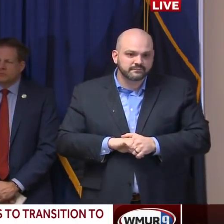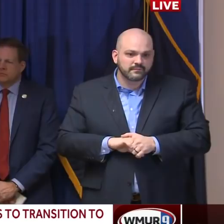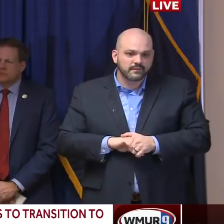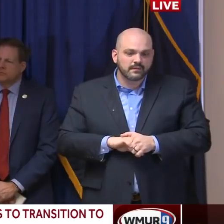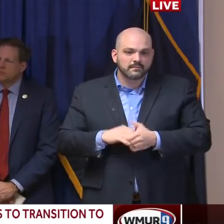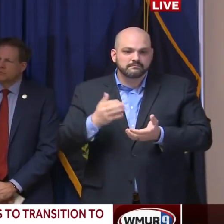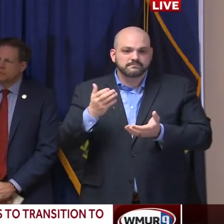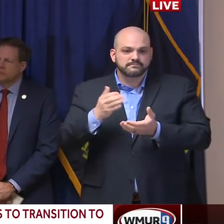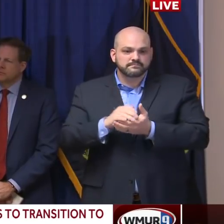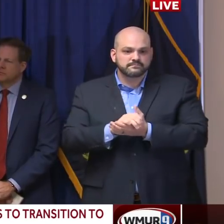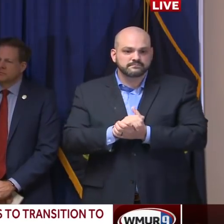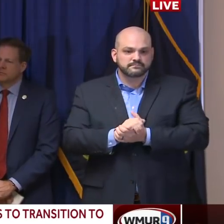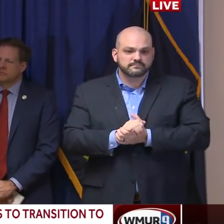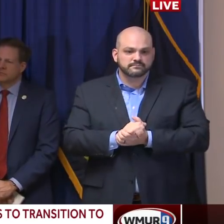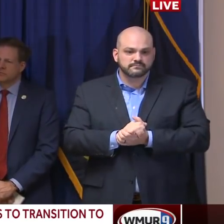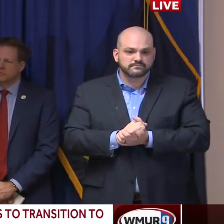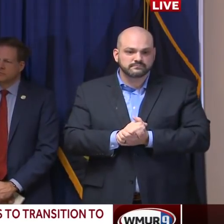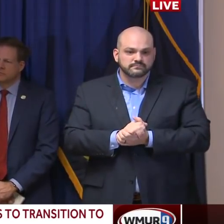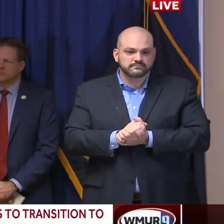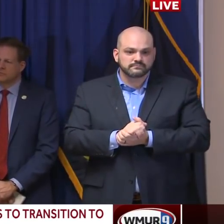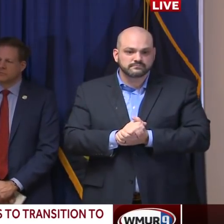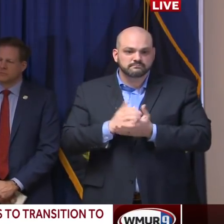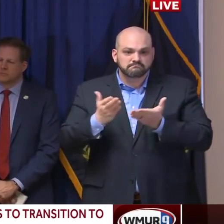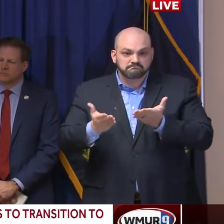AND WE WILL CONTINUE TO PROVIDE IT THAT WAY.